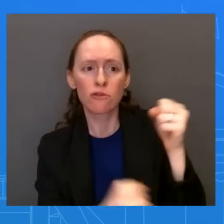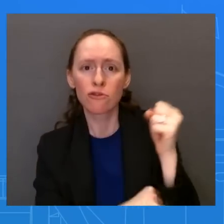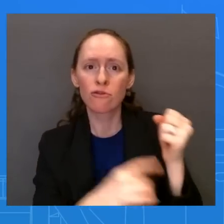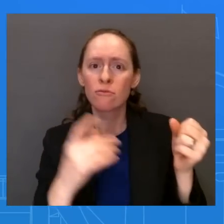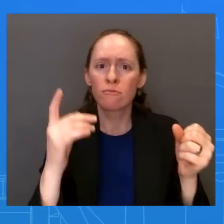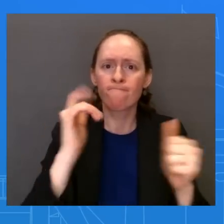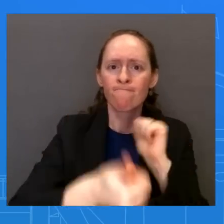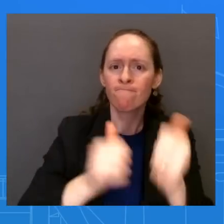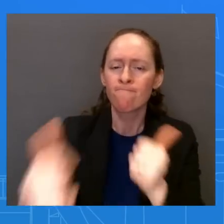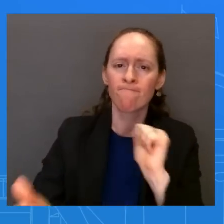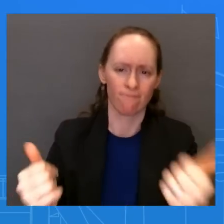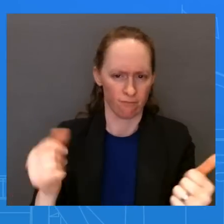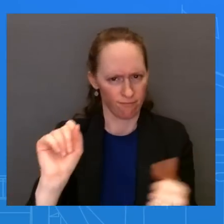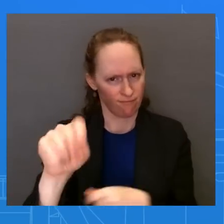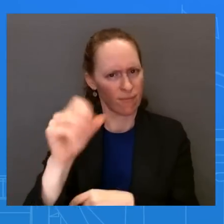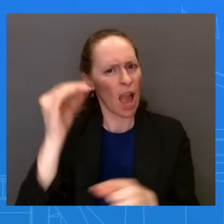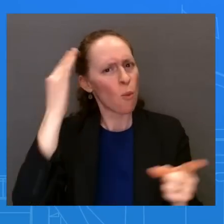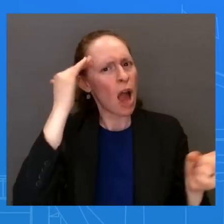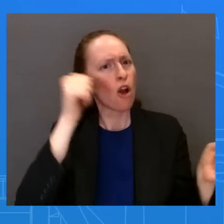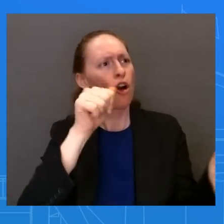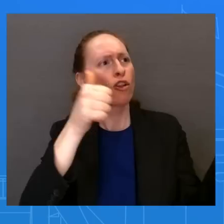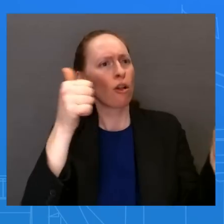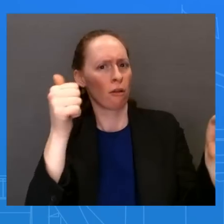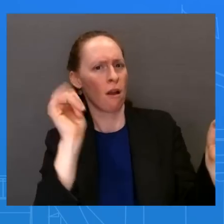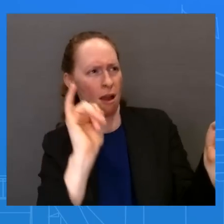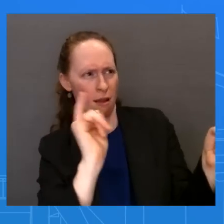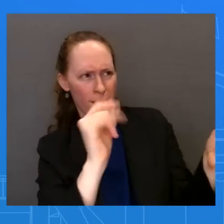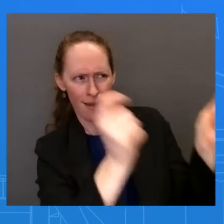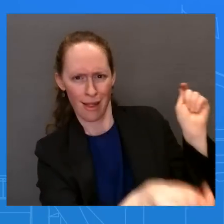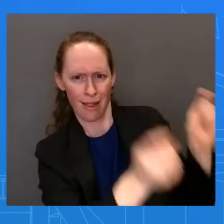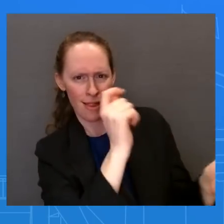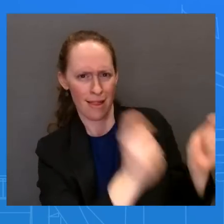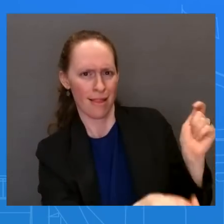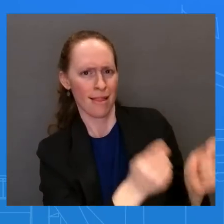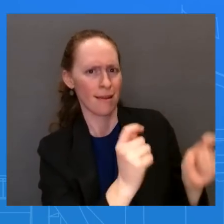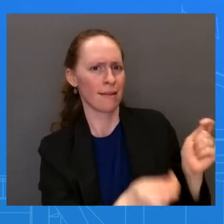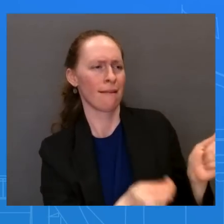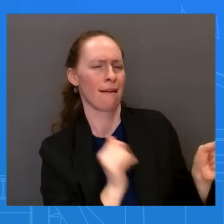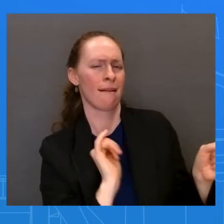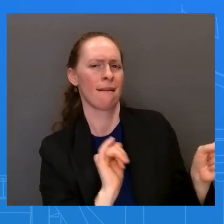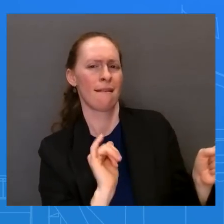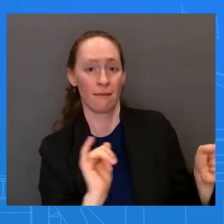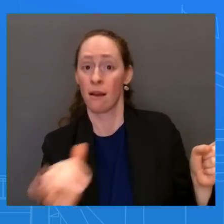allies, and key market sectors, including China. As you have -- you have seen, Secretary --